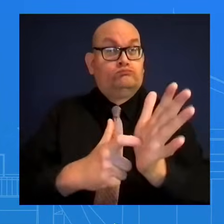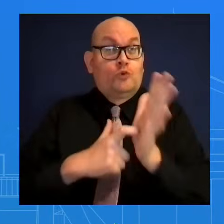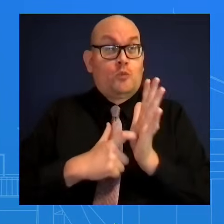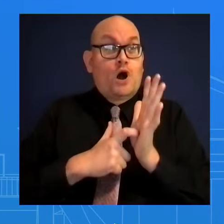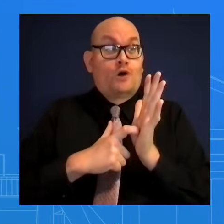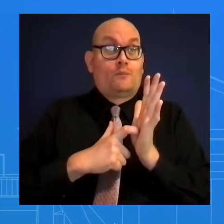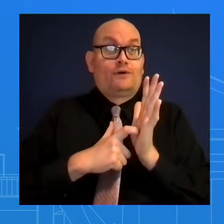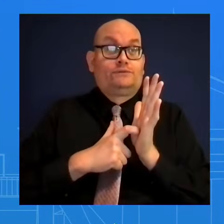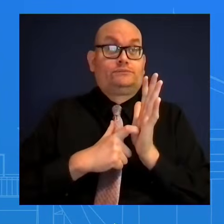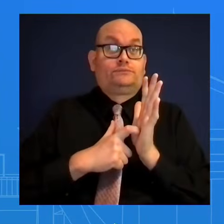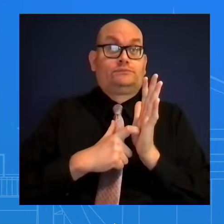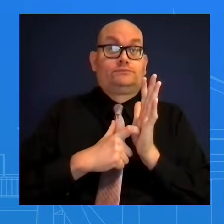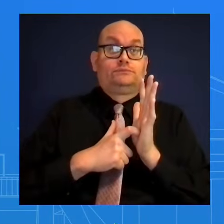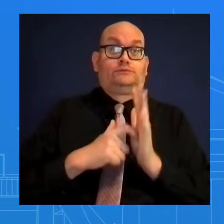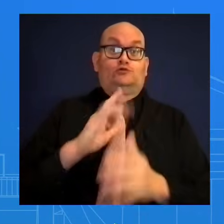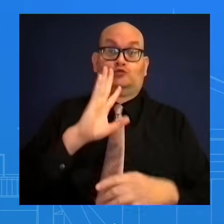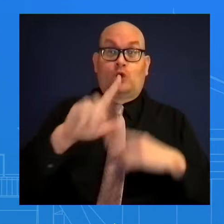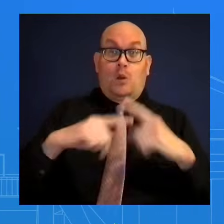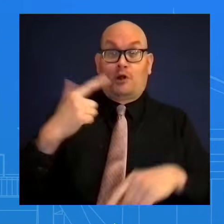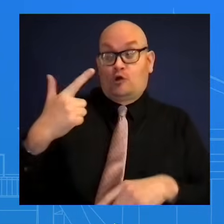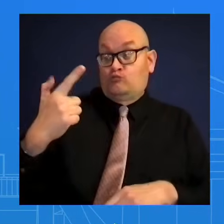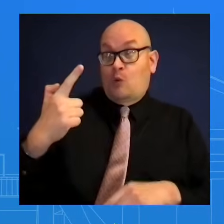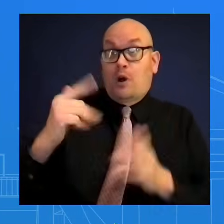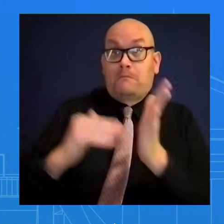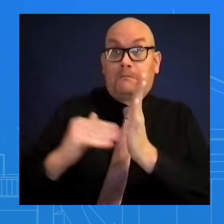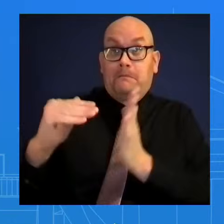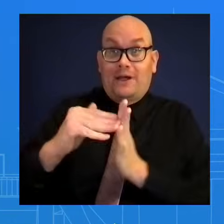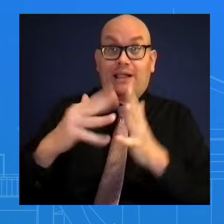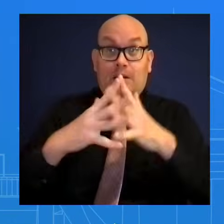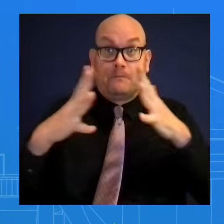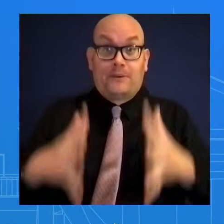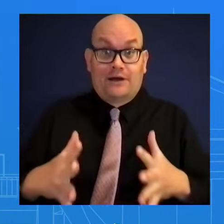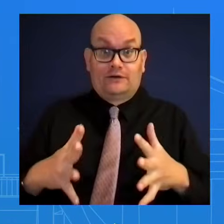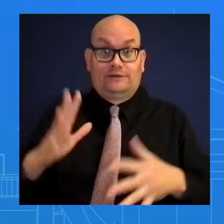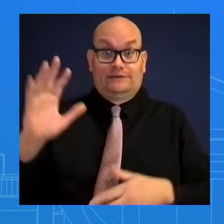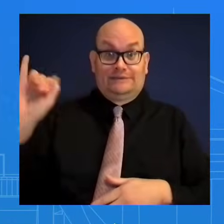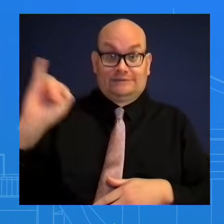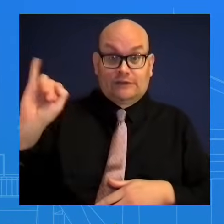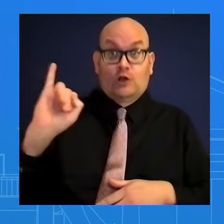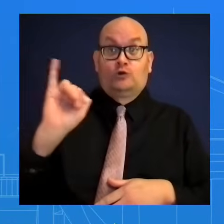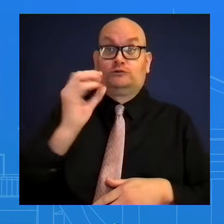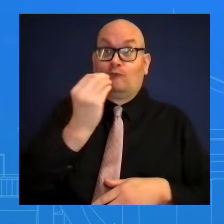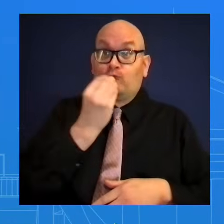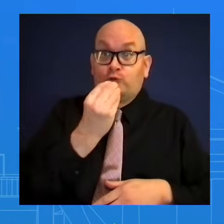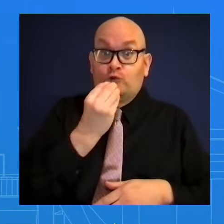from losing their healthcare. There's food assistance that was at risk for nearly 1 million Americans,